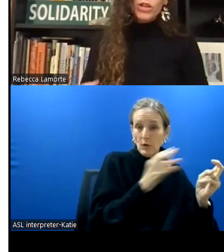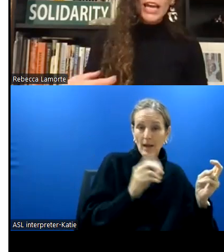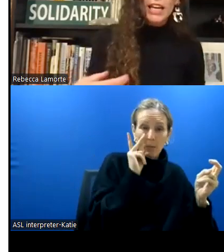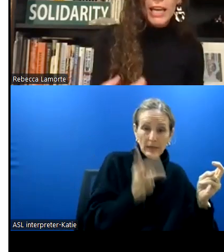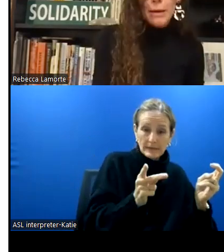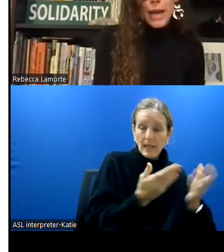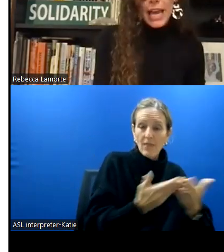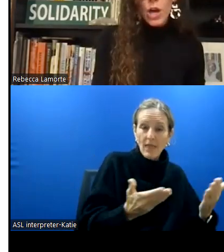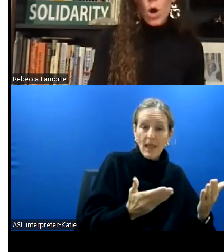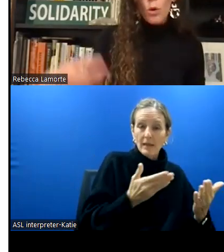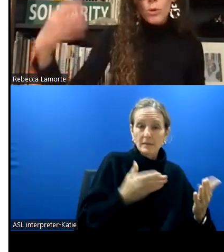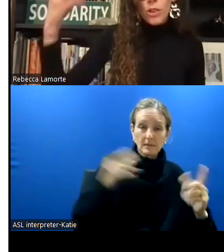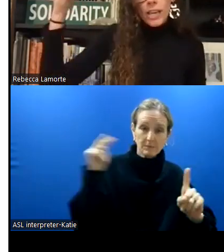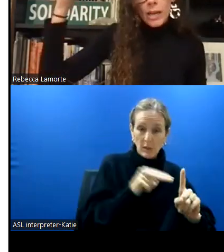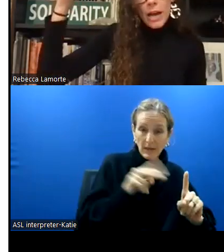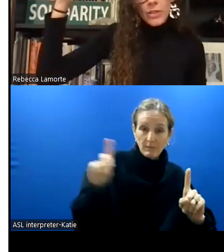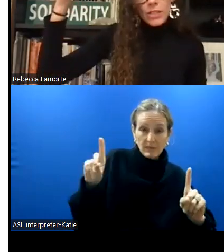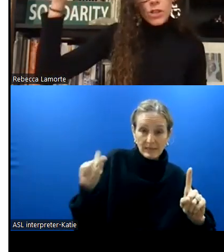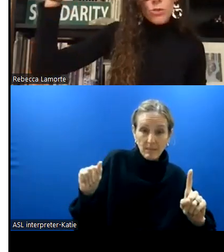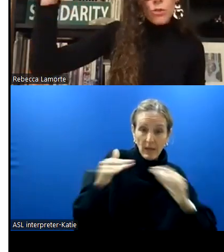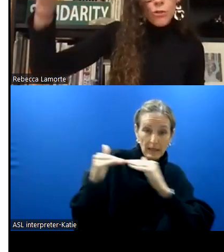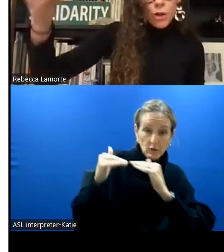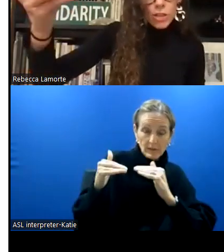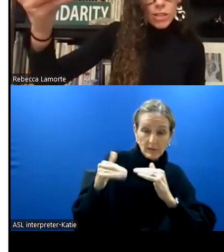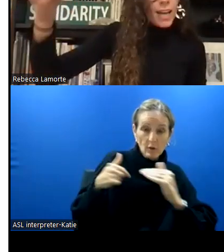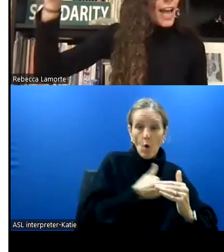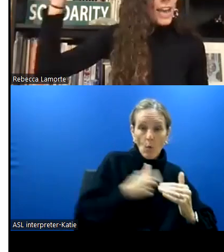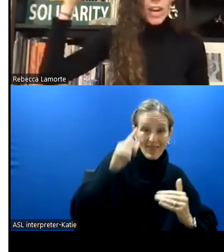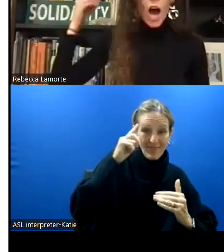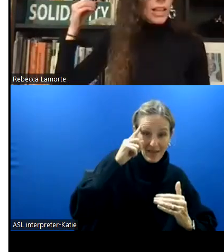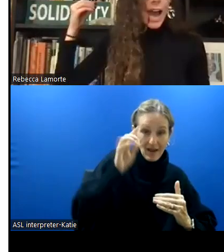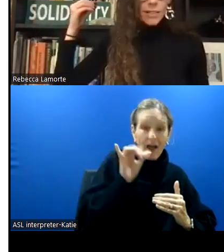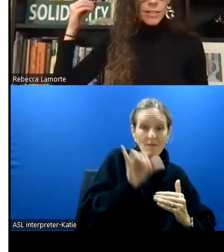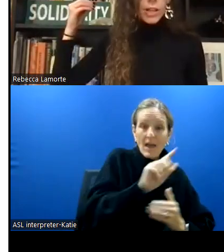creating a campaign where we're thinking about these issues first and not last,